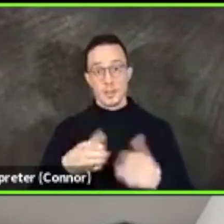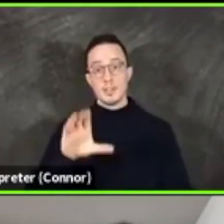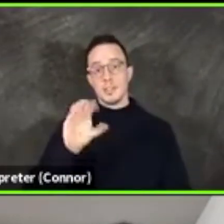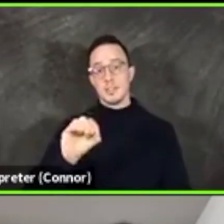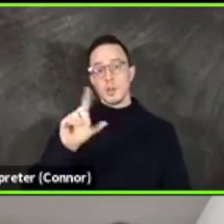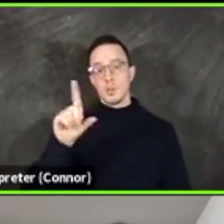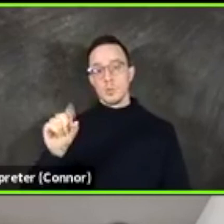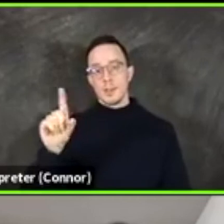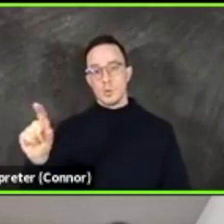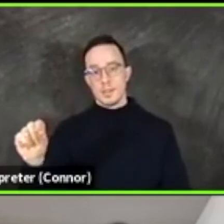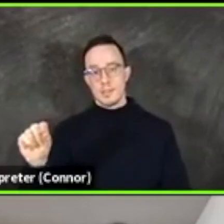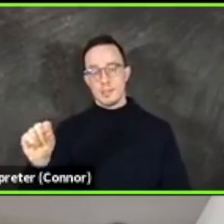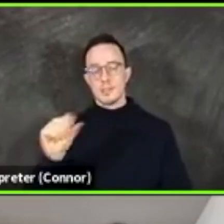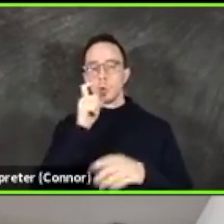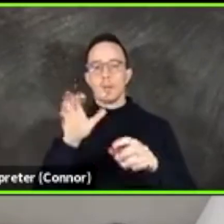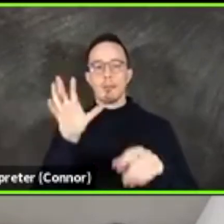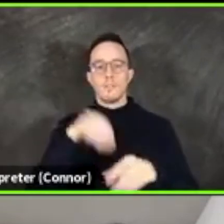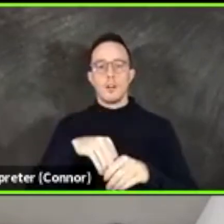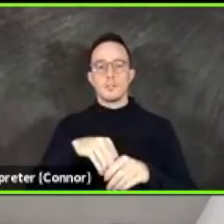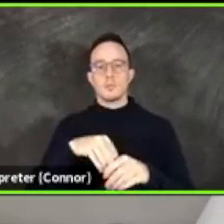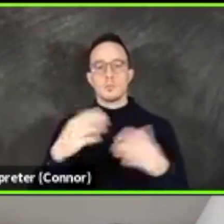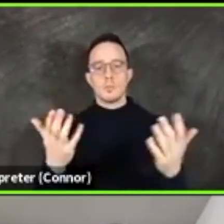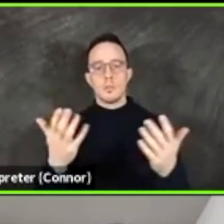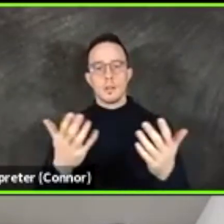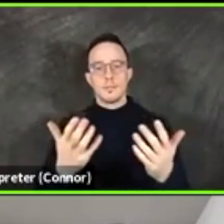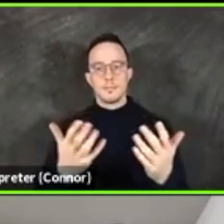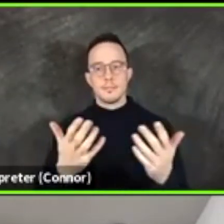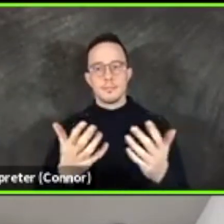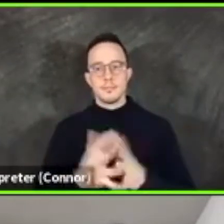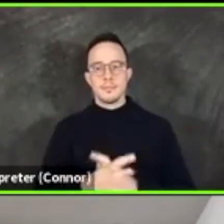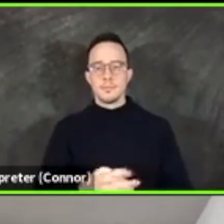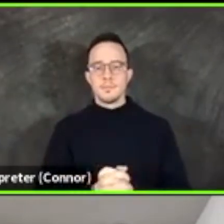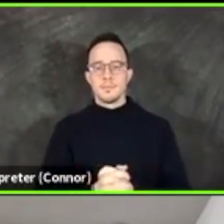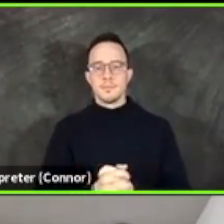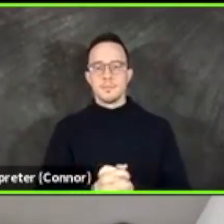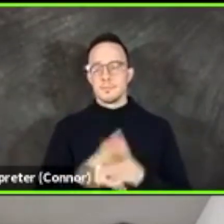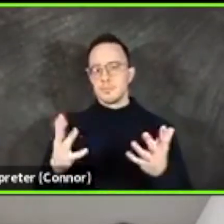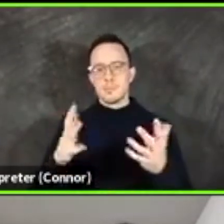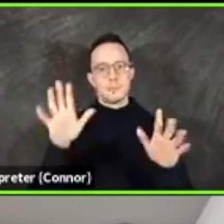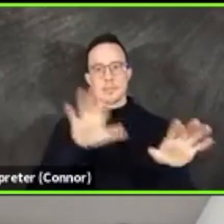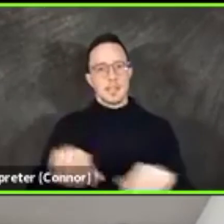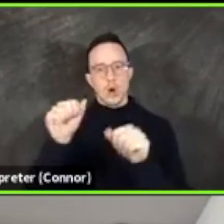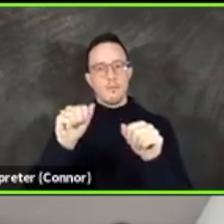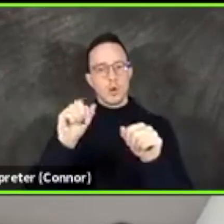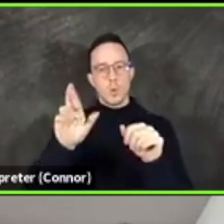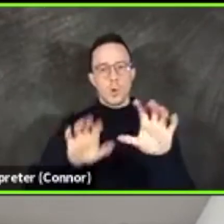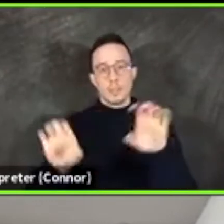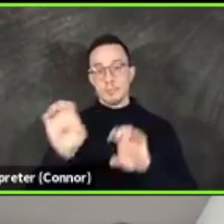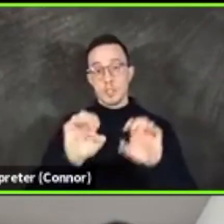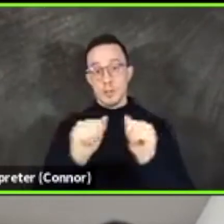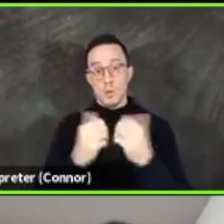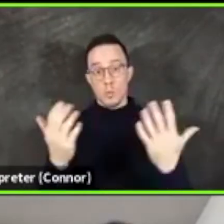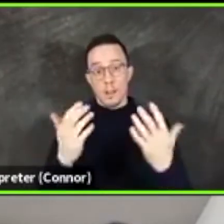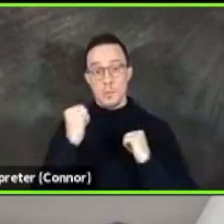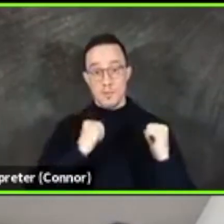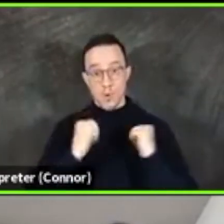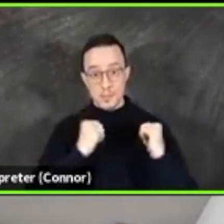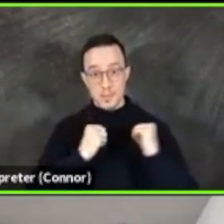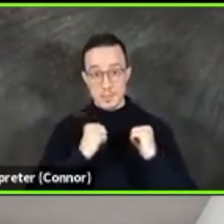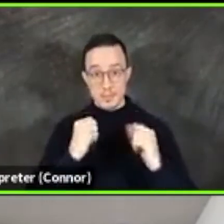I GUESS THE TAKEOVER, OR THEIR EXPERIMENT WITH ARTIST -- WITH PERFORMANCE SPACE, I'LL